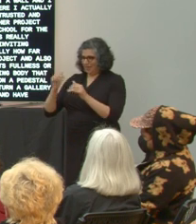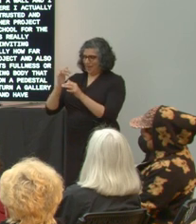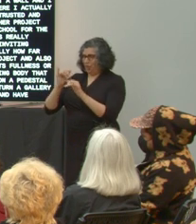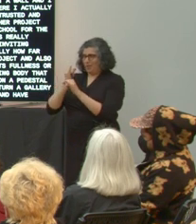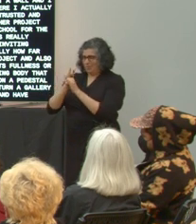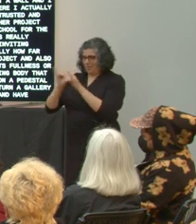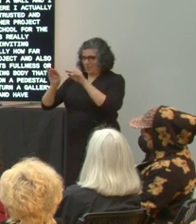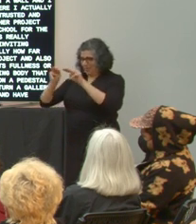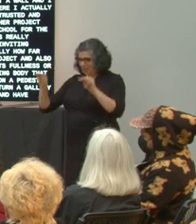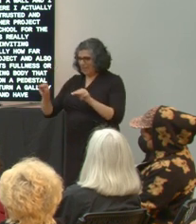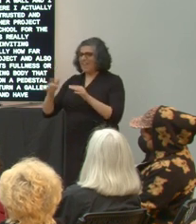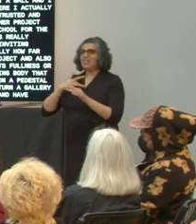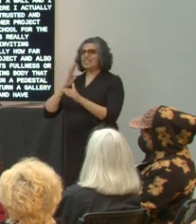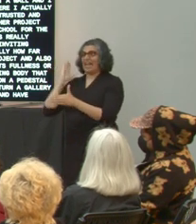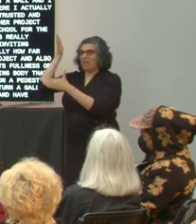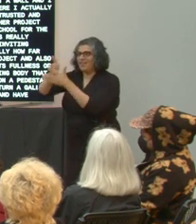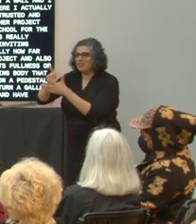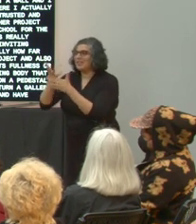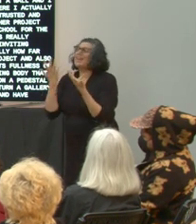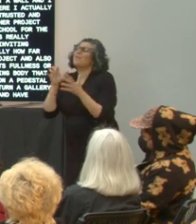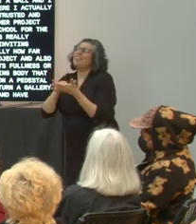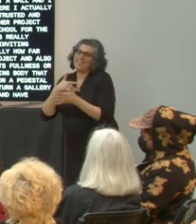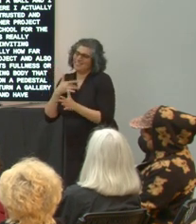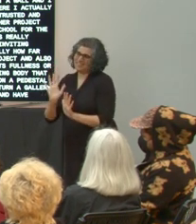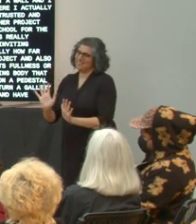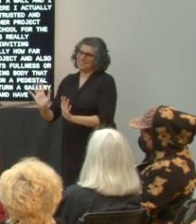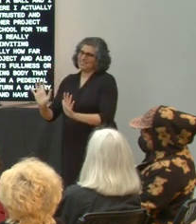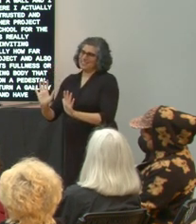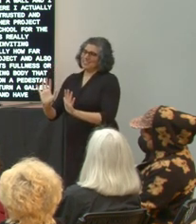don't want to do like intervention. It is an